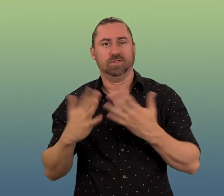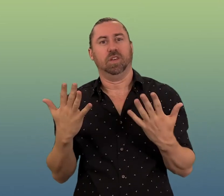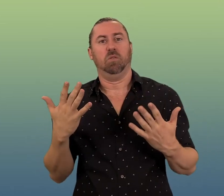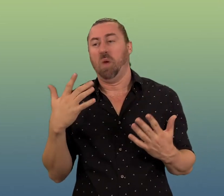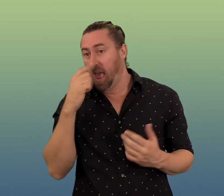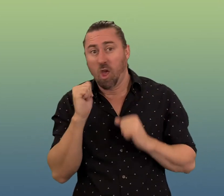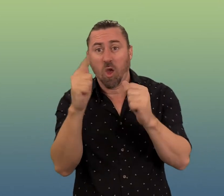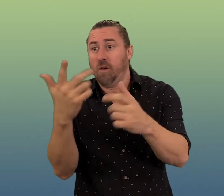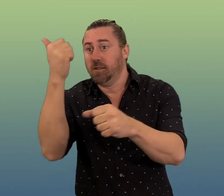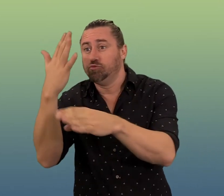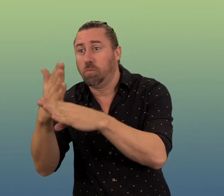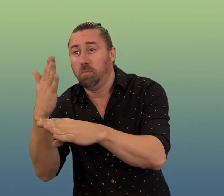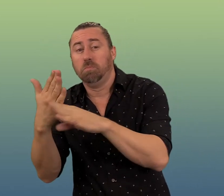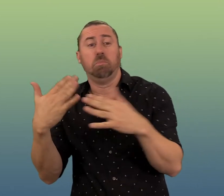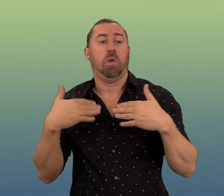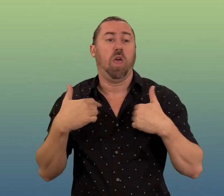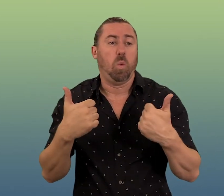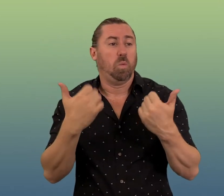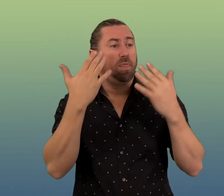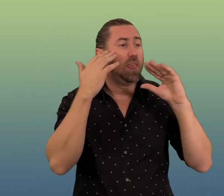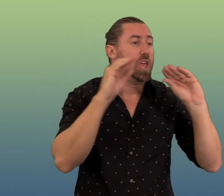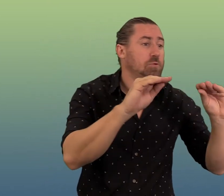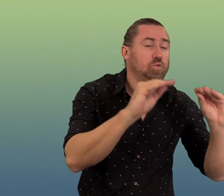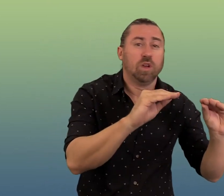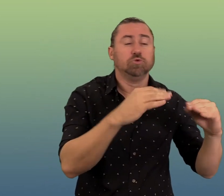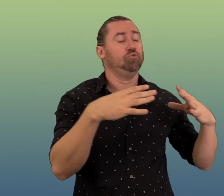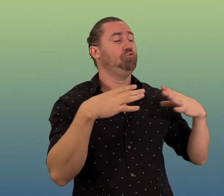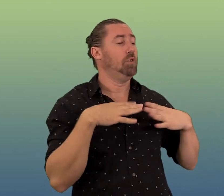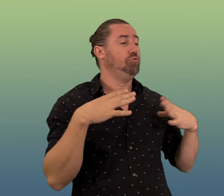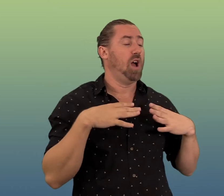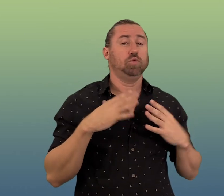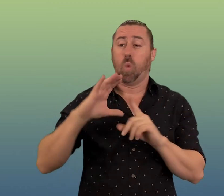through access to employment, health, education, recreation and culture.